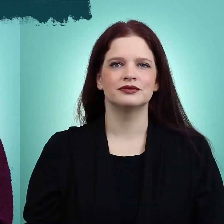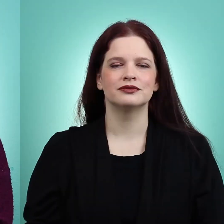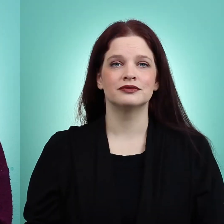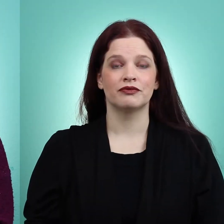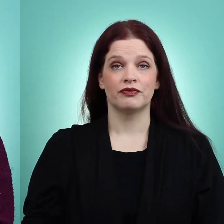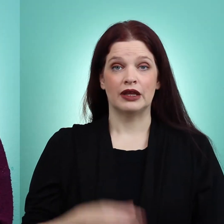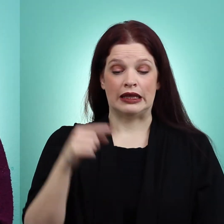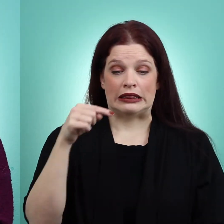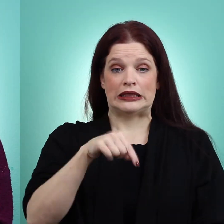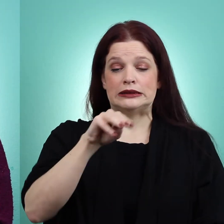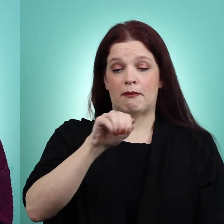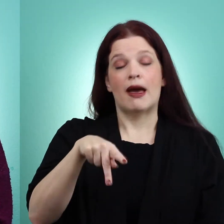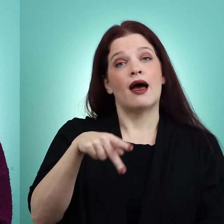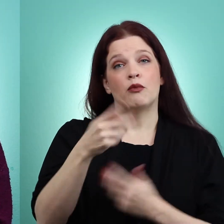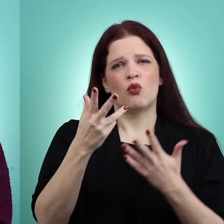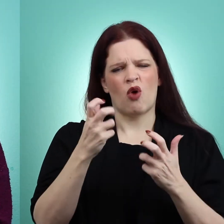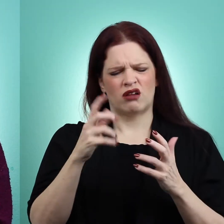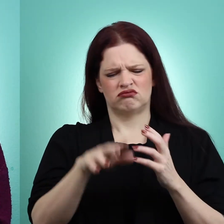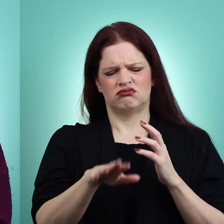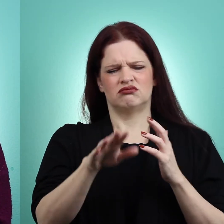In this family map, we want to identify at least two generations.